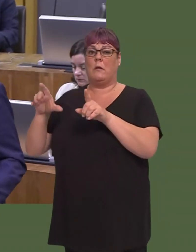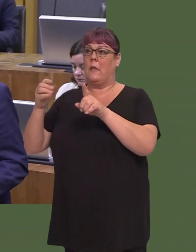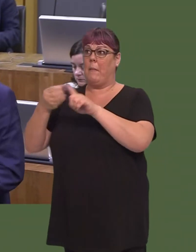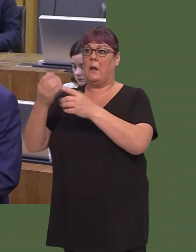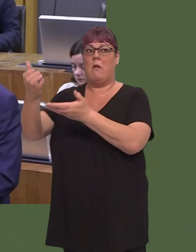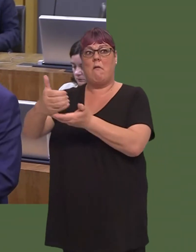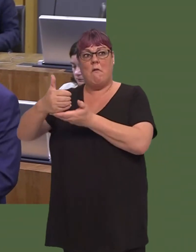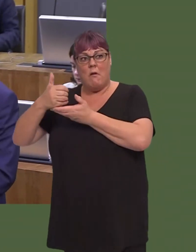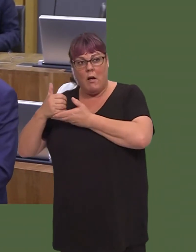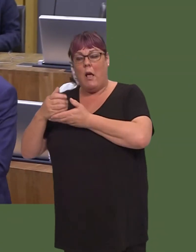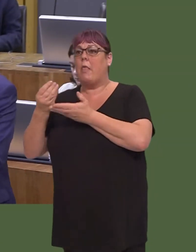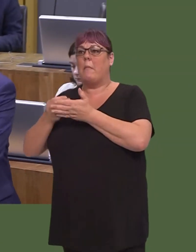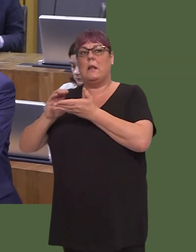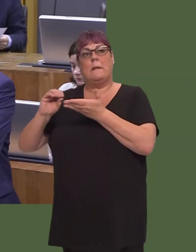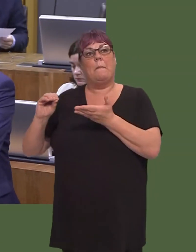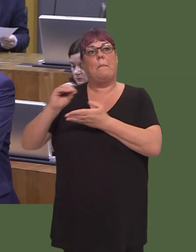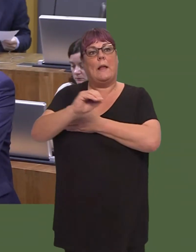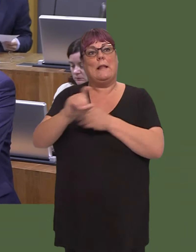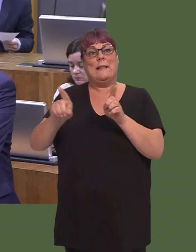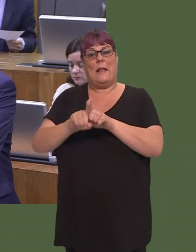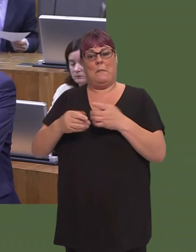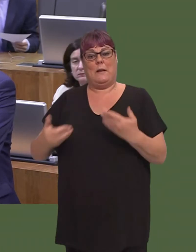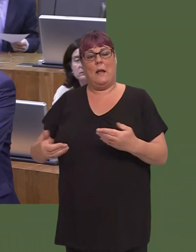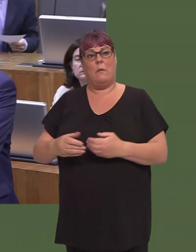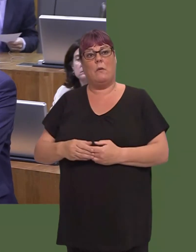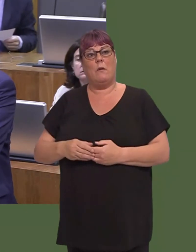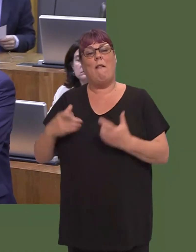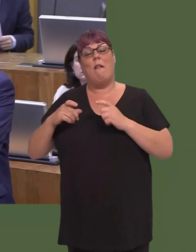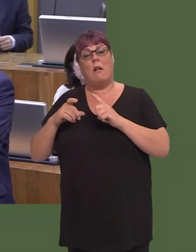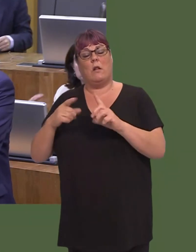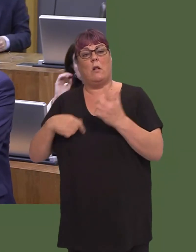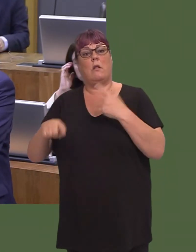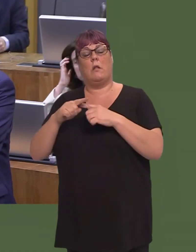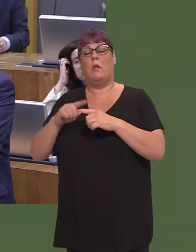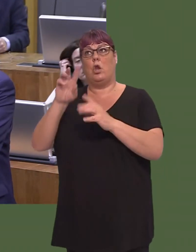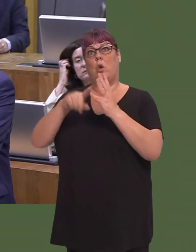think would be achieved by any outcome that is possible there, because, of course, both